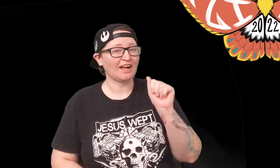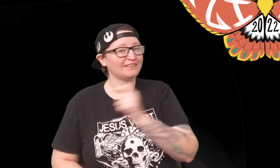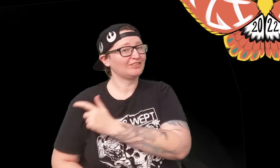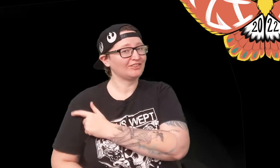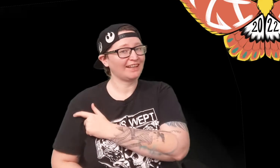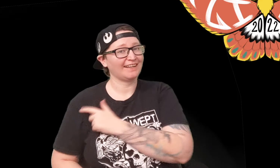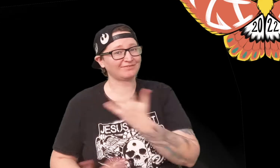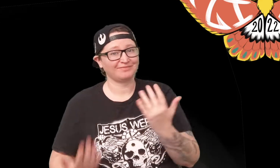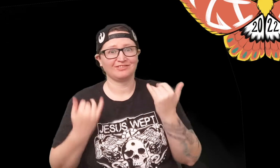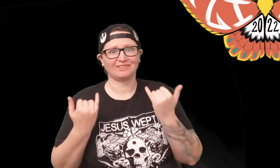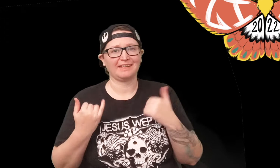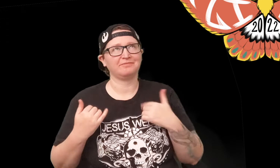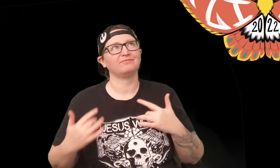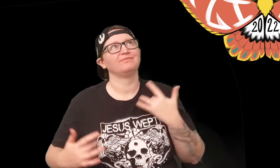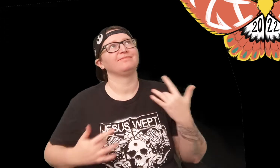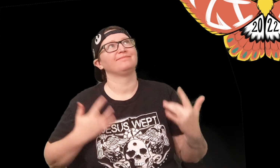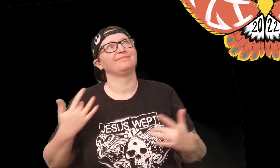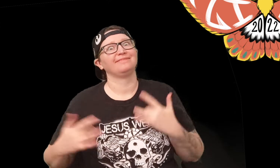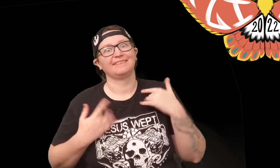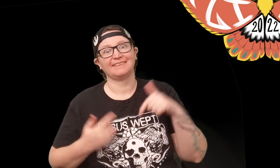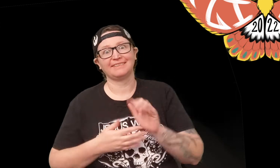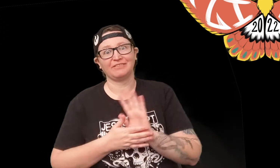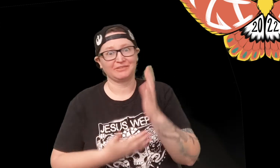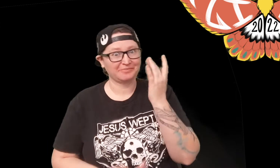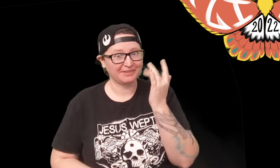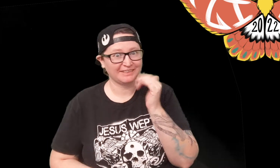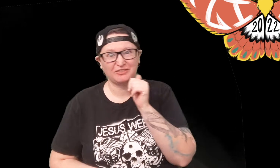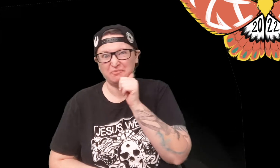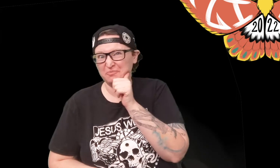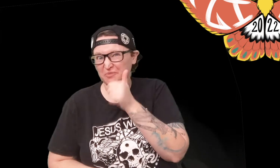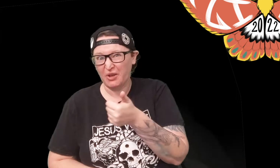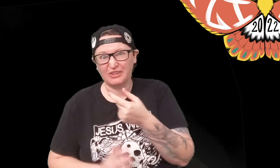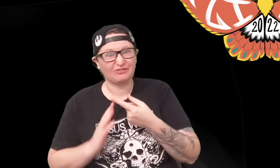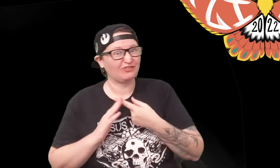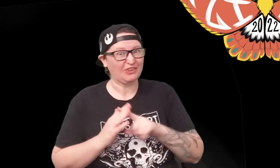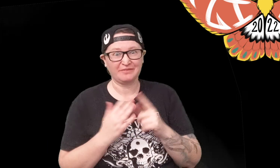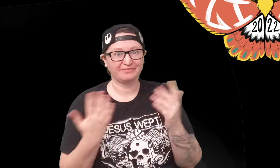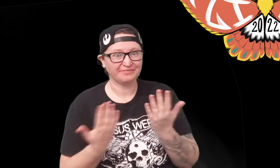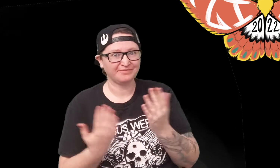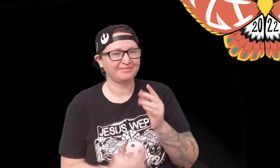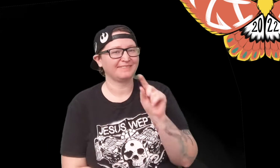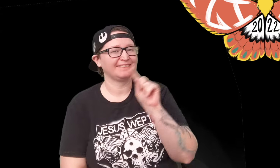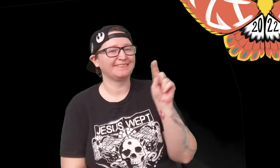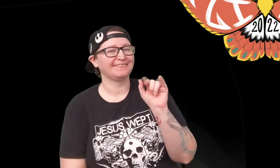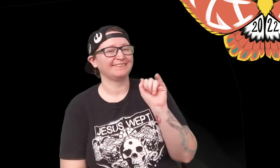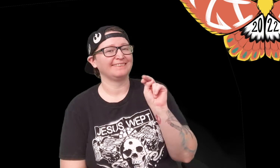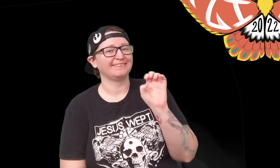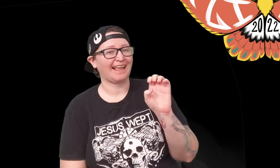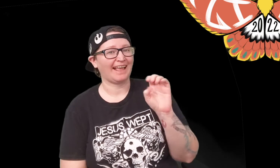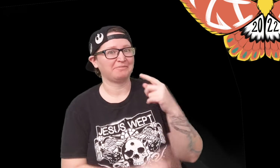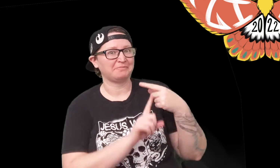Hello, I'm Jenna I am thrilled for this video because tomorrow starts the month